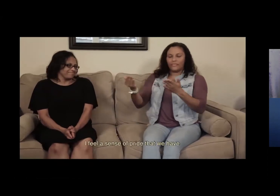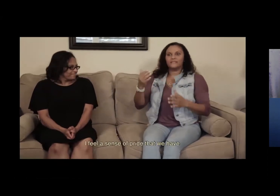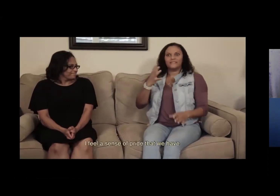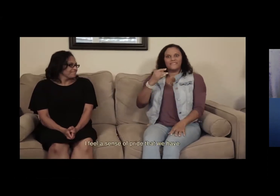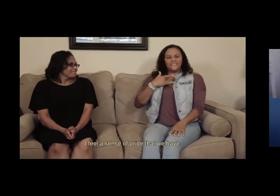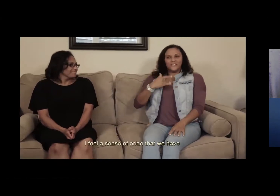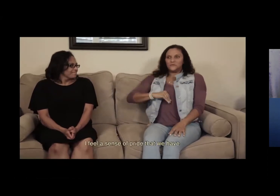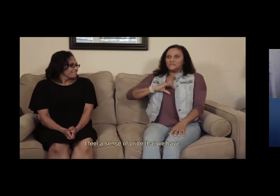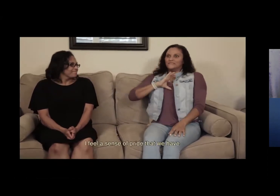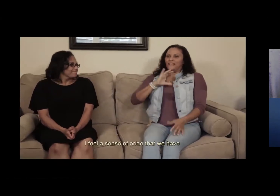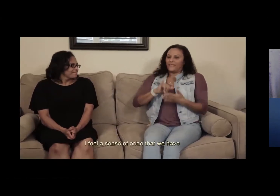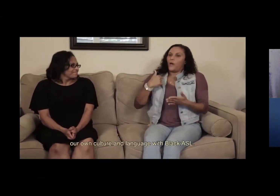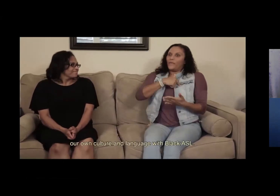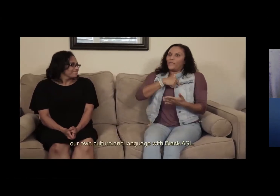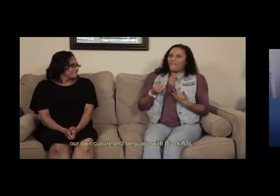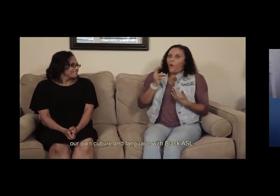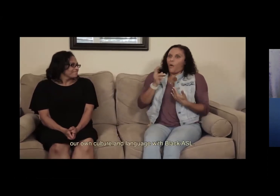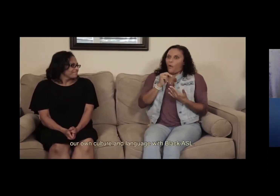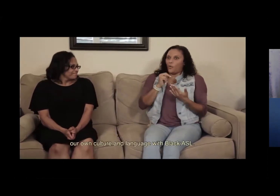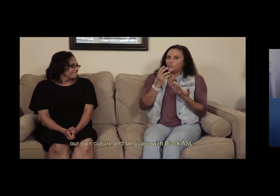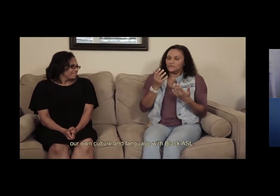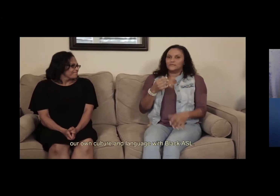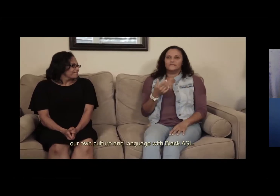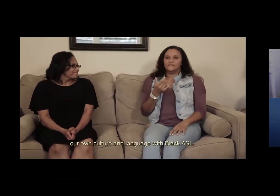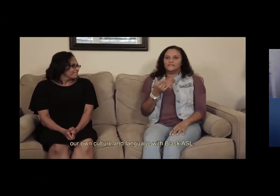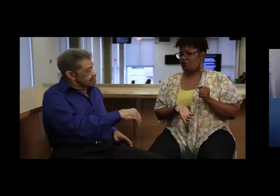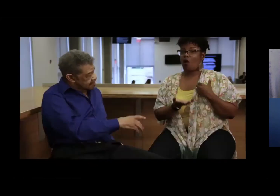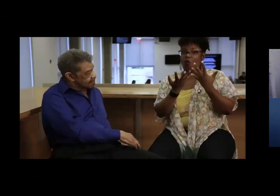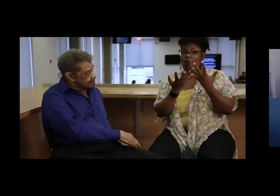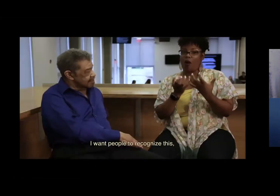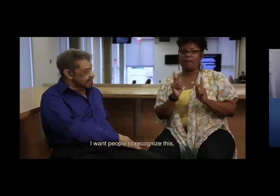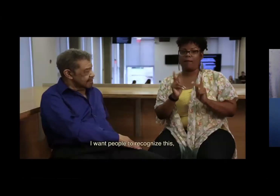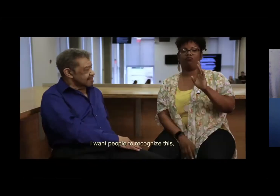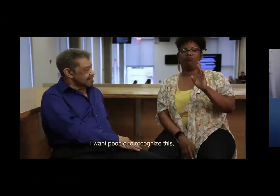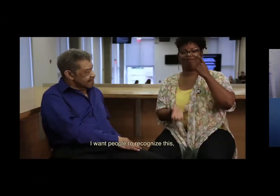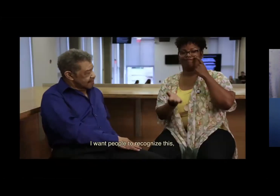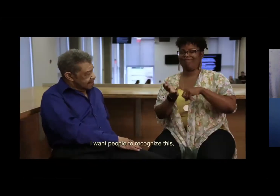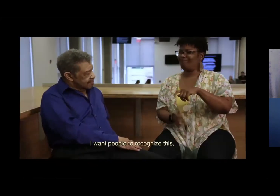a sense of pride that we have our own culture and language with black asl i want people to recognize